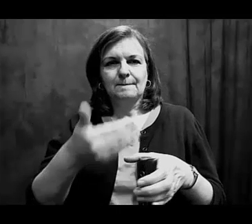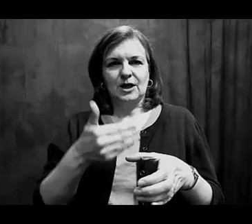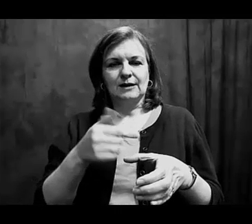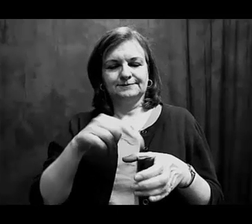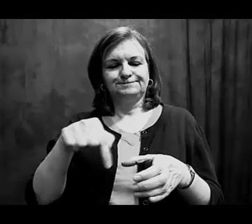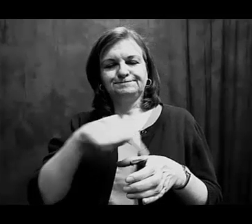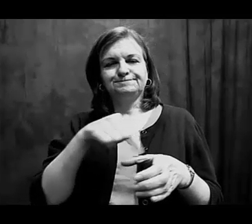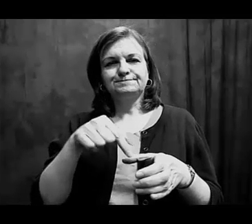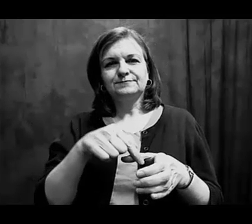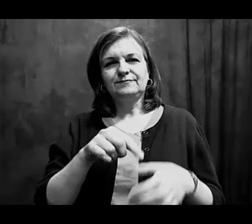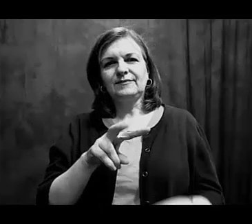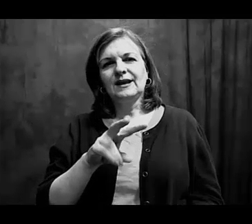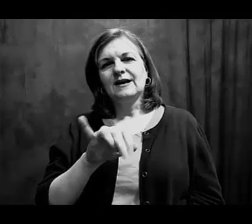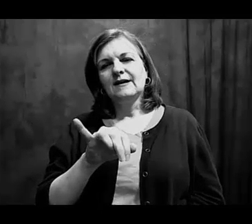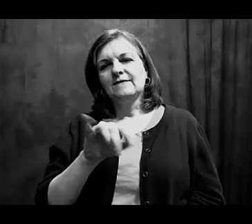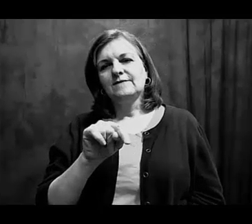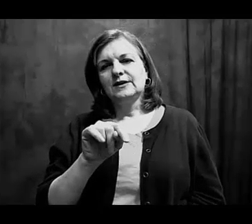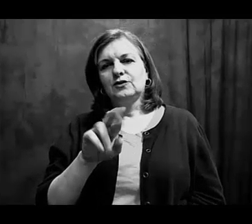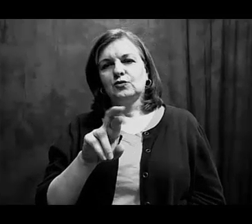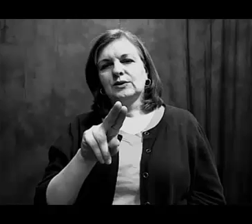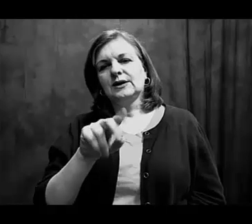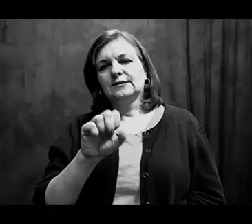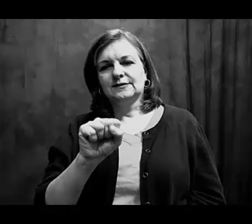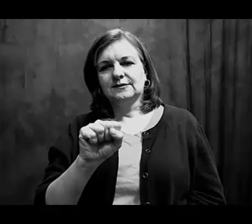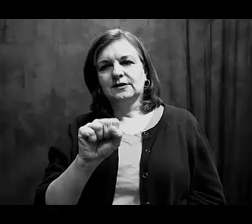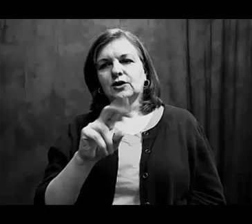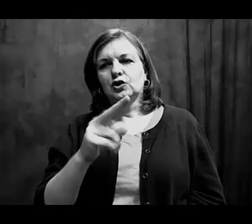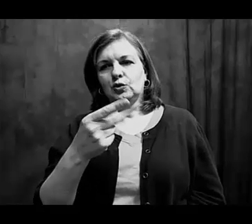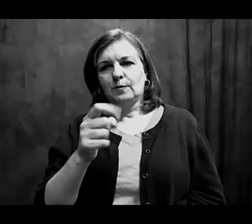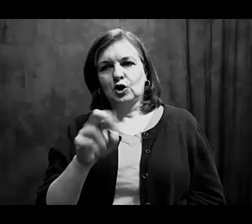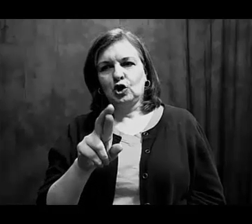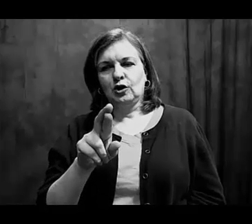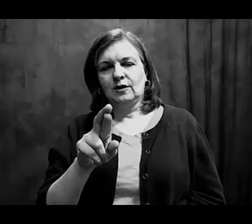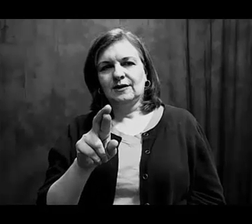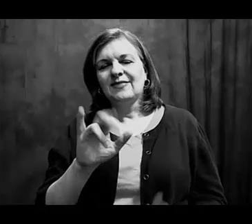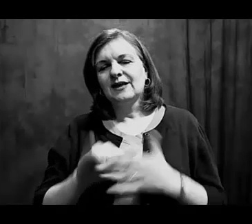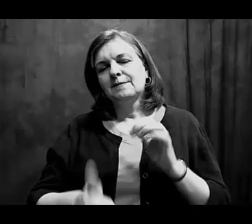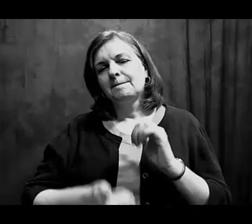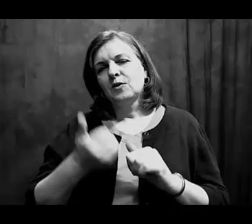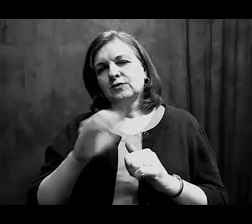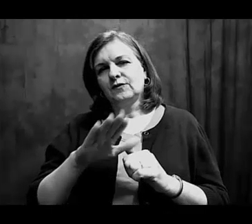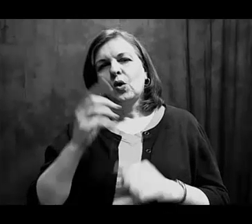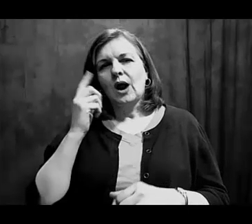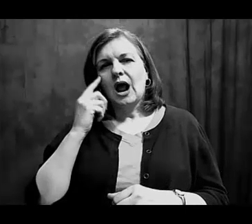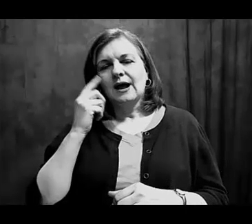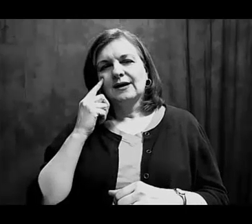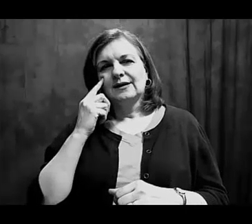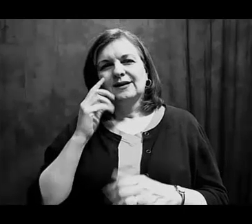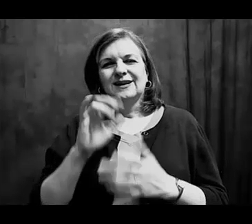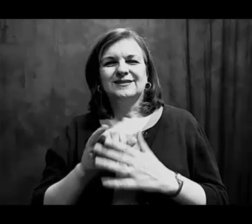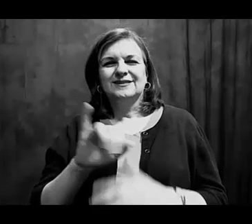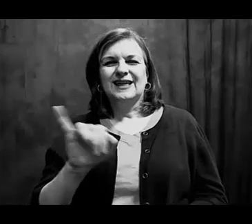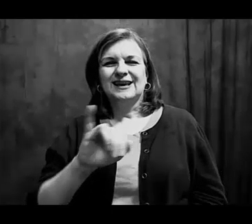this is actually most of your eye we refer to it as a jelly filling